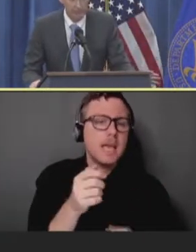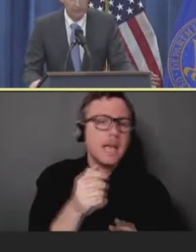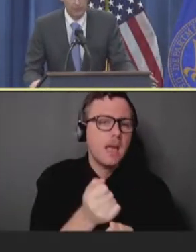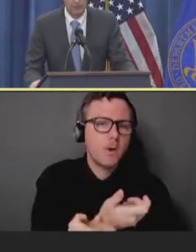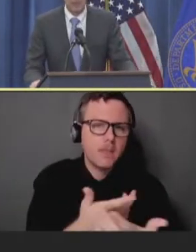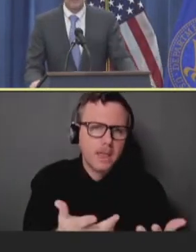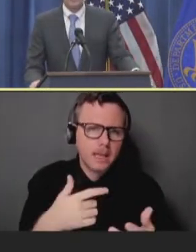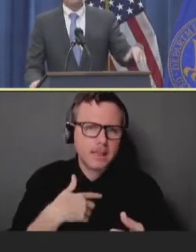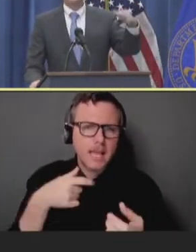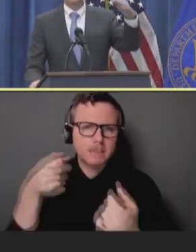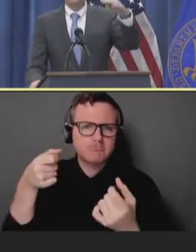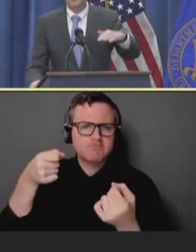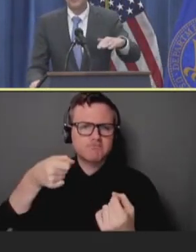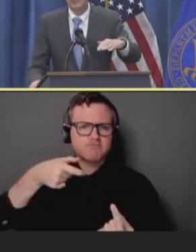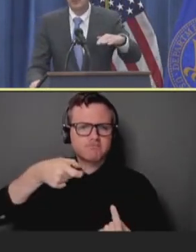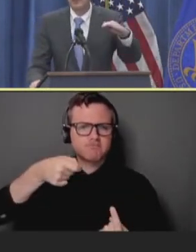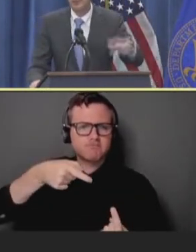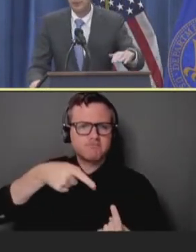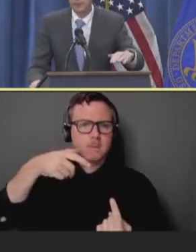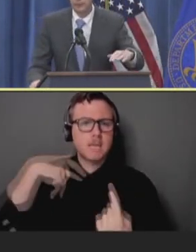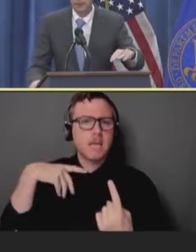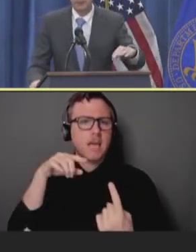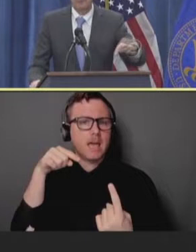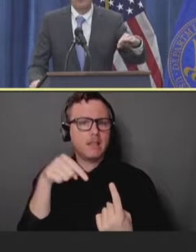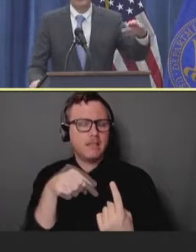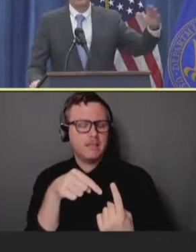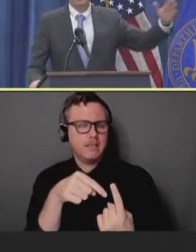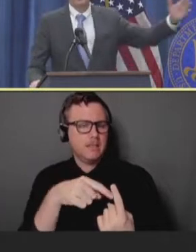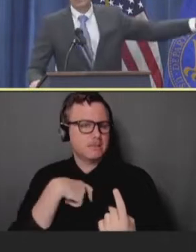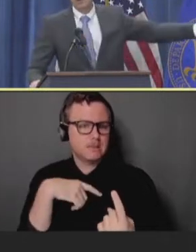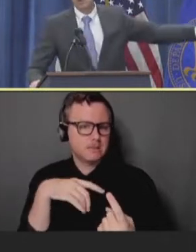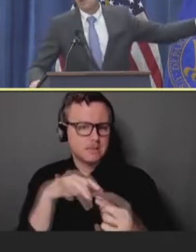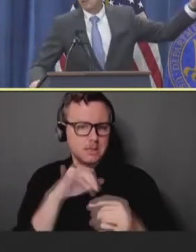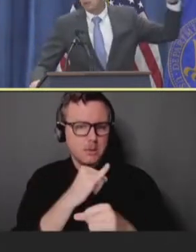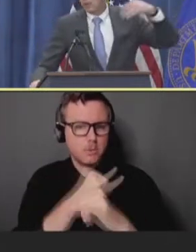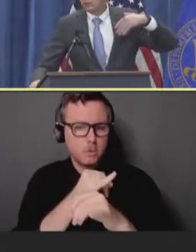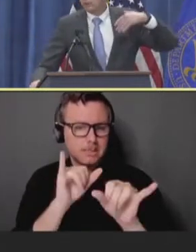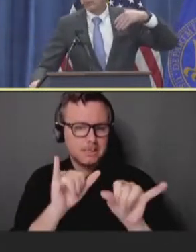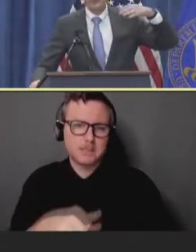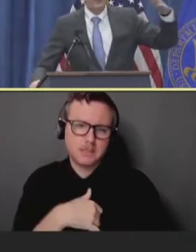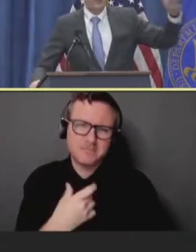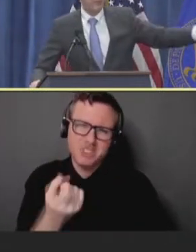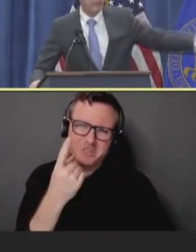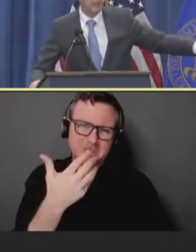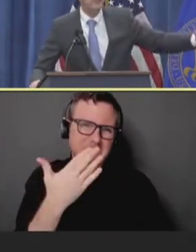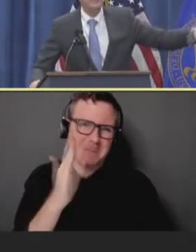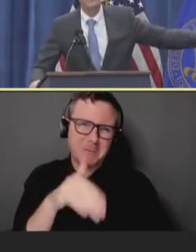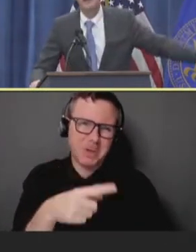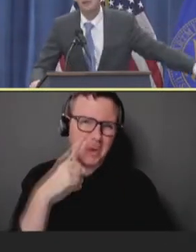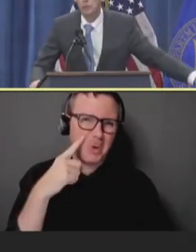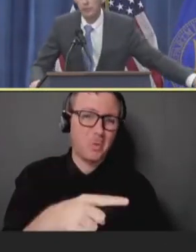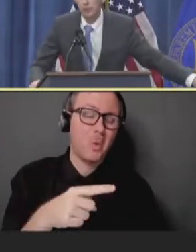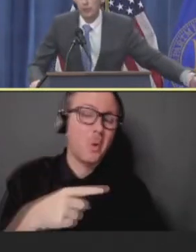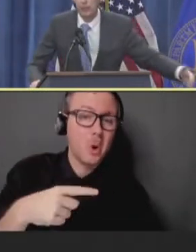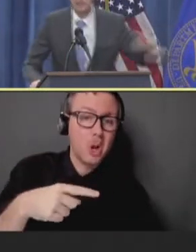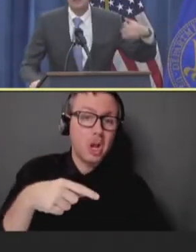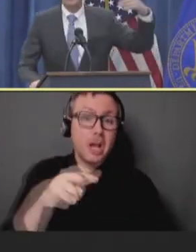Okay. Someone comes in with a urinary tract infection or they call -- the wife calls and says, "My husband's gotten a lot worse this week."